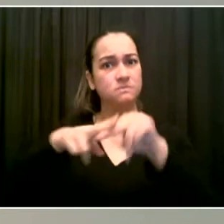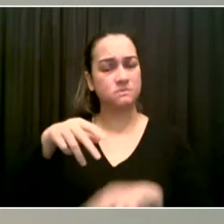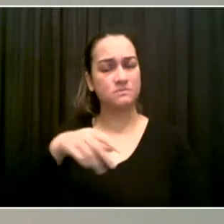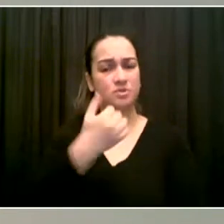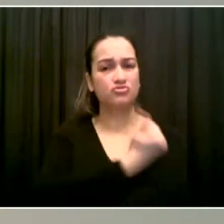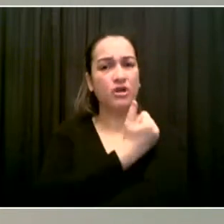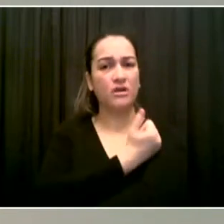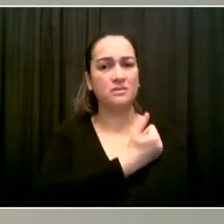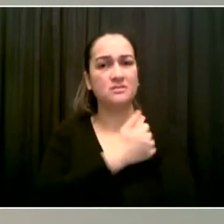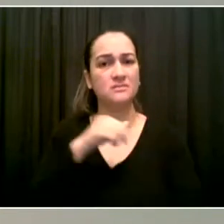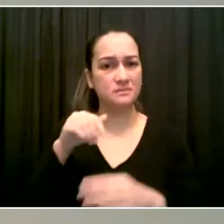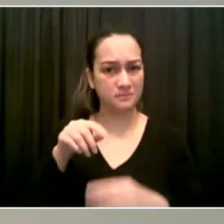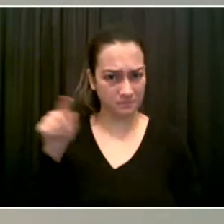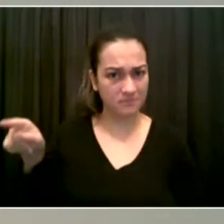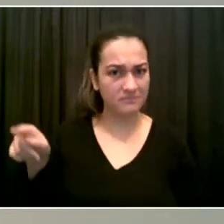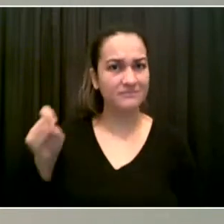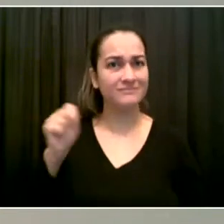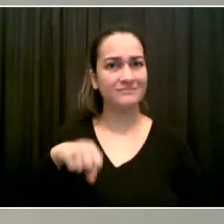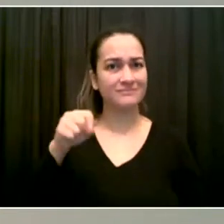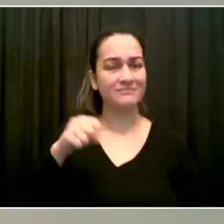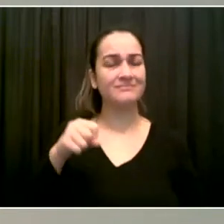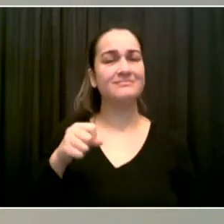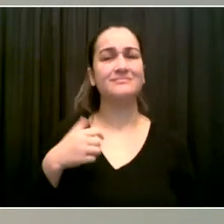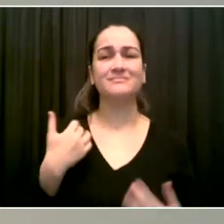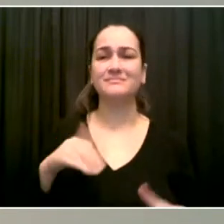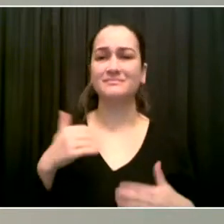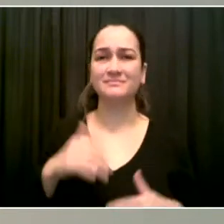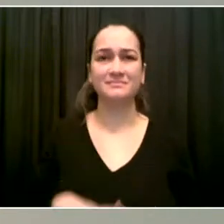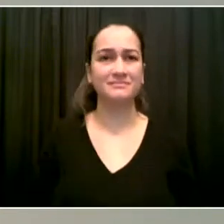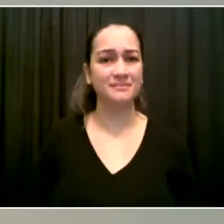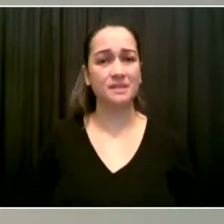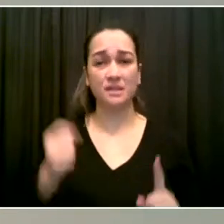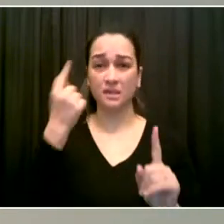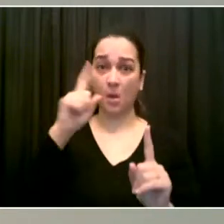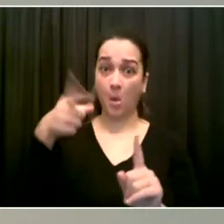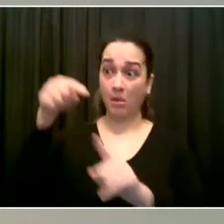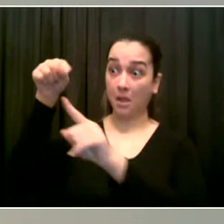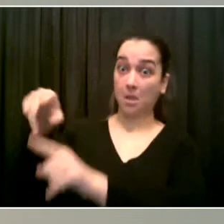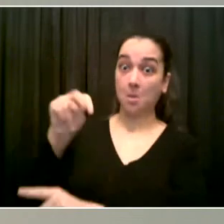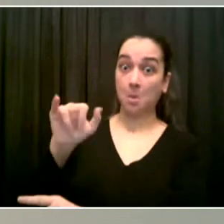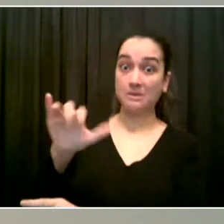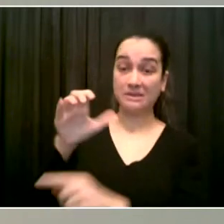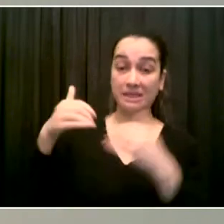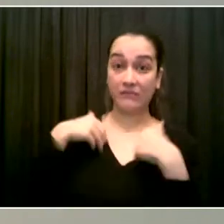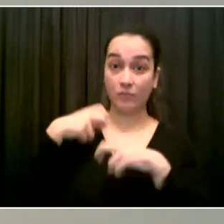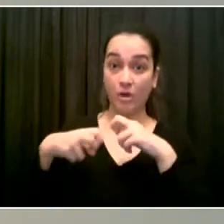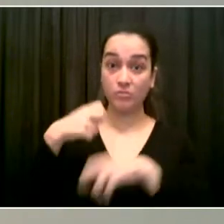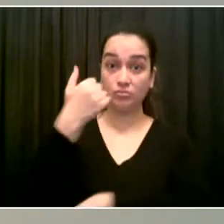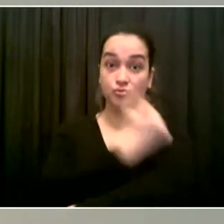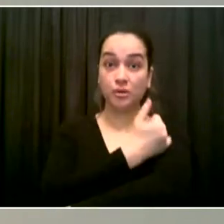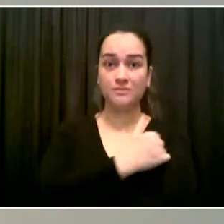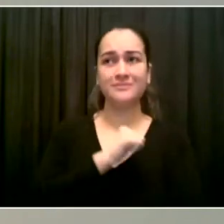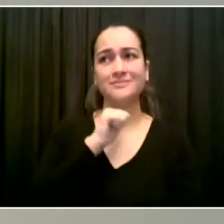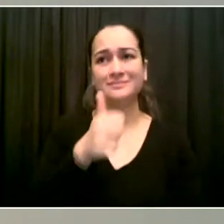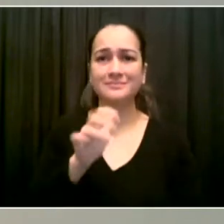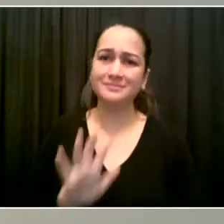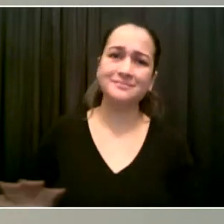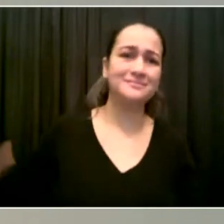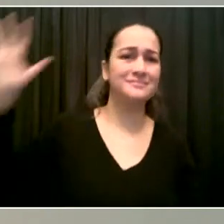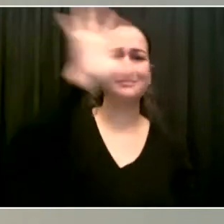WE ARE CONCERNED ABOUT THE INCREASE IN OPIOID USE PARTICULARLY INCREASED IN OVERDOSES THAT WE ARE SEEING AROUND THE COUNTRY, THIS IS A NATIONAL